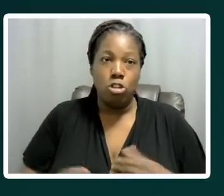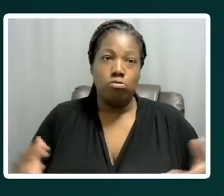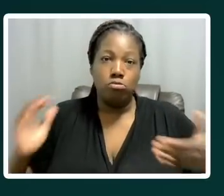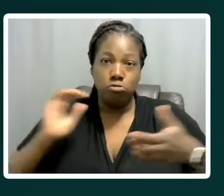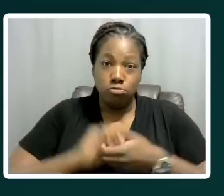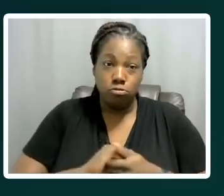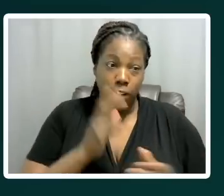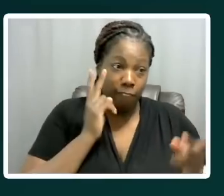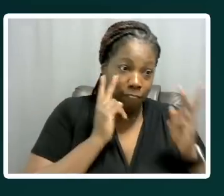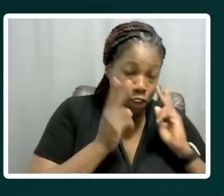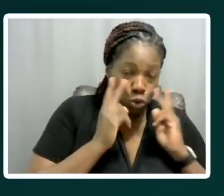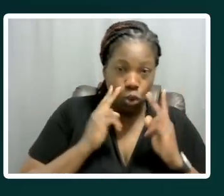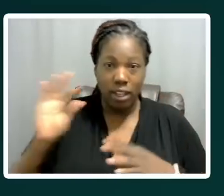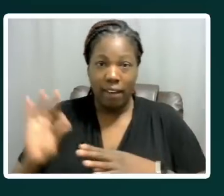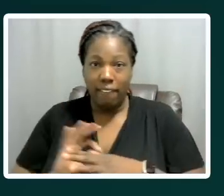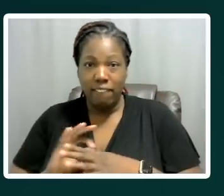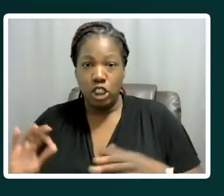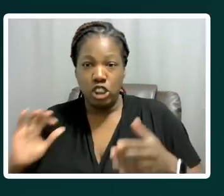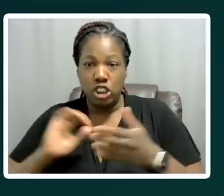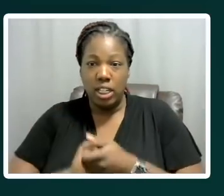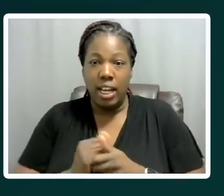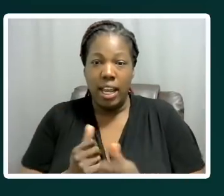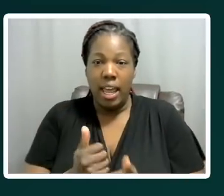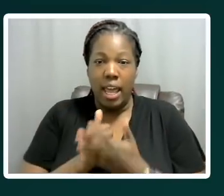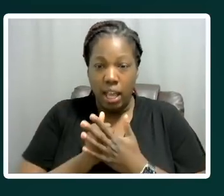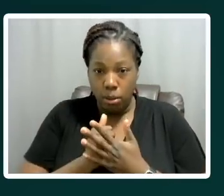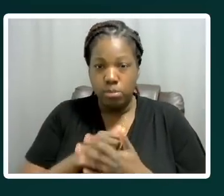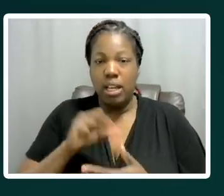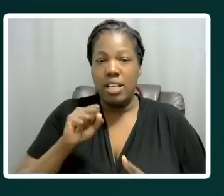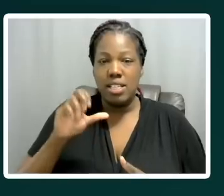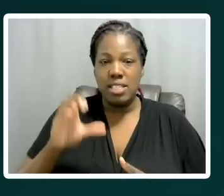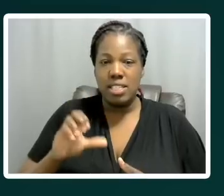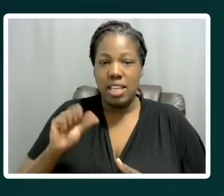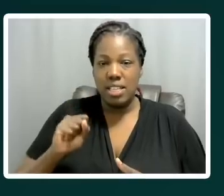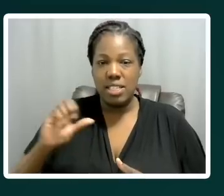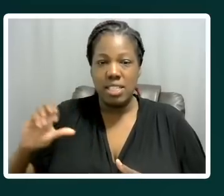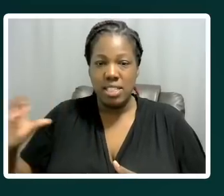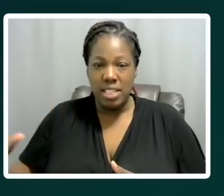used at SSEC as our primary storytelling tool. I'll be handing it over to Victor